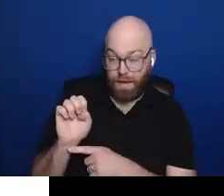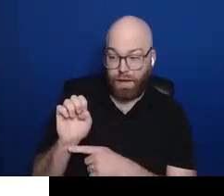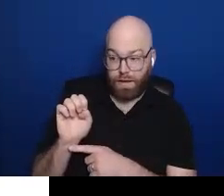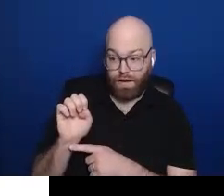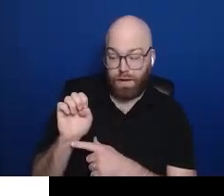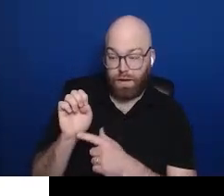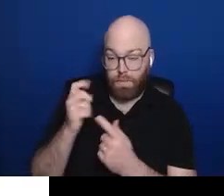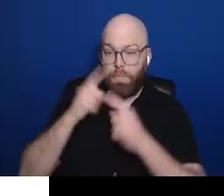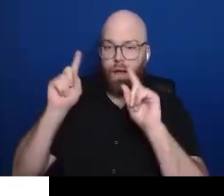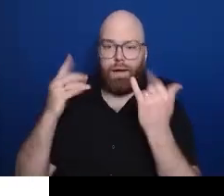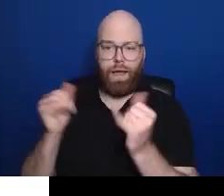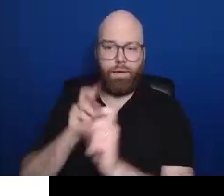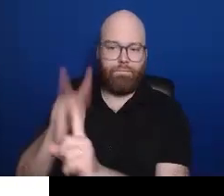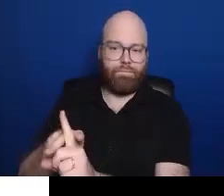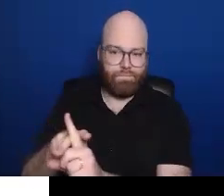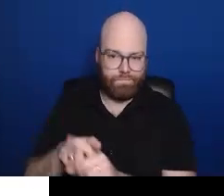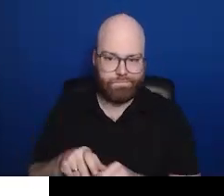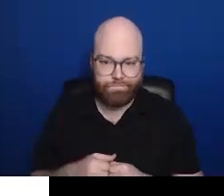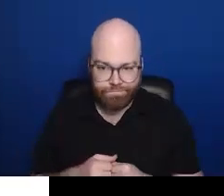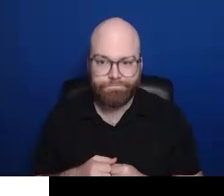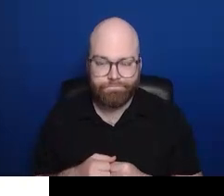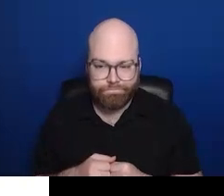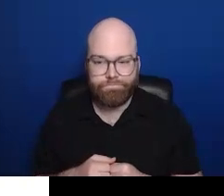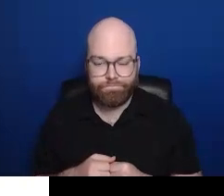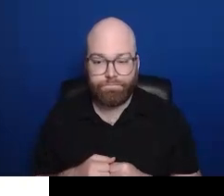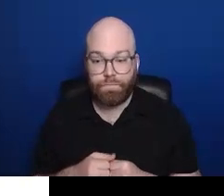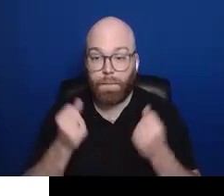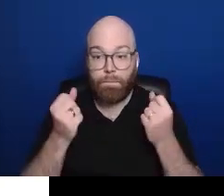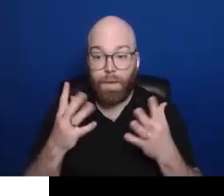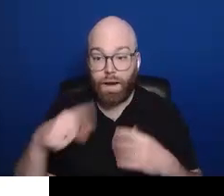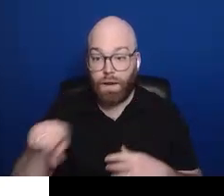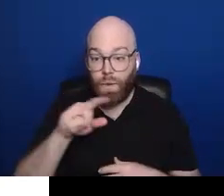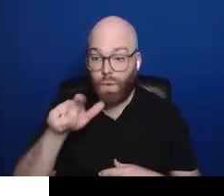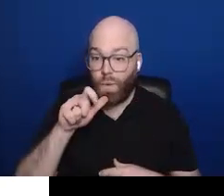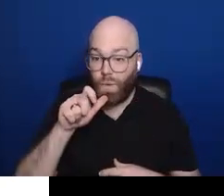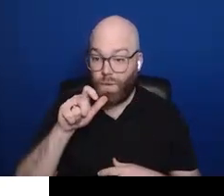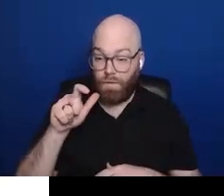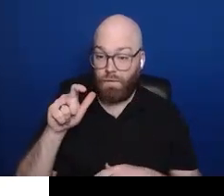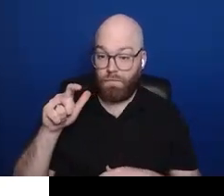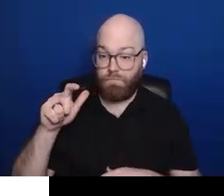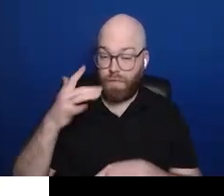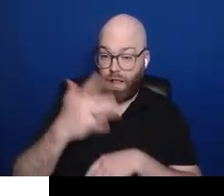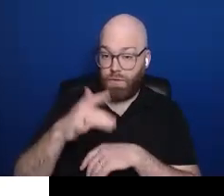Many, who are eligible to file for a visa here in the United States.